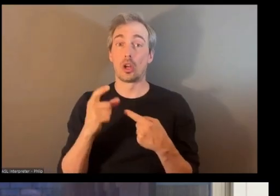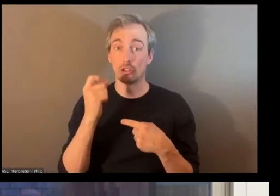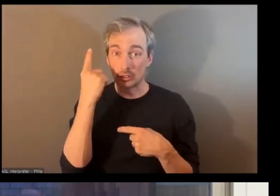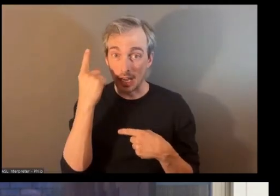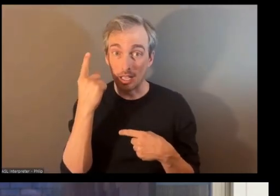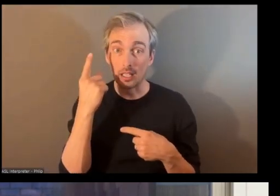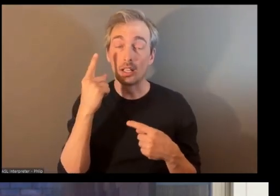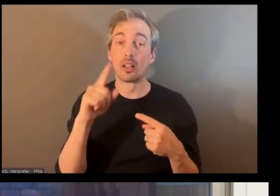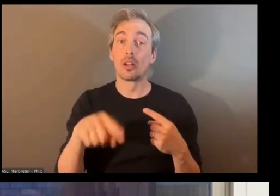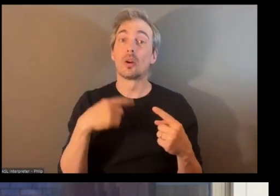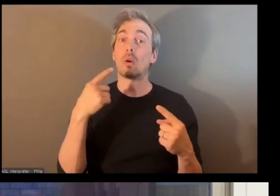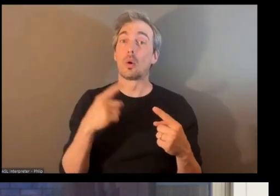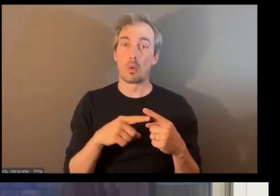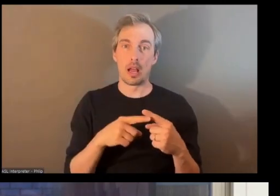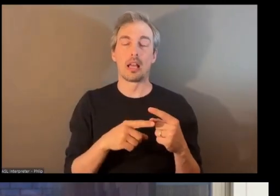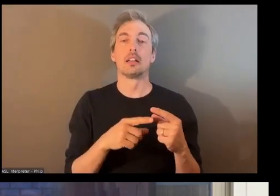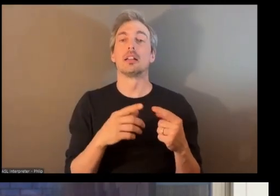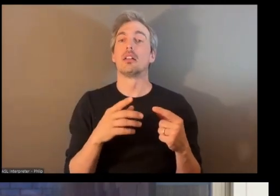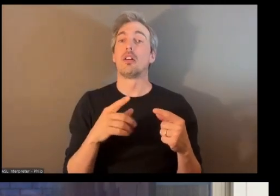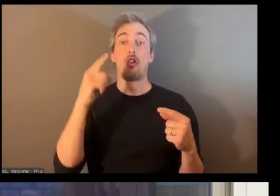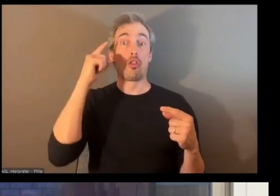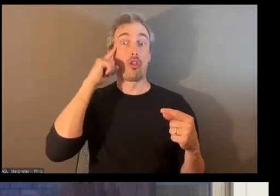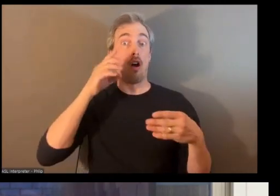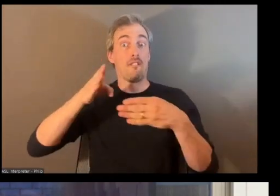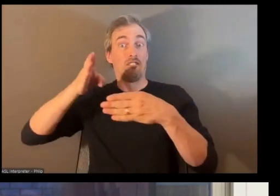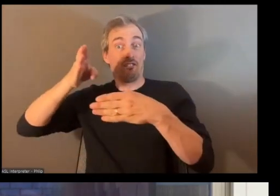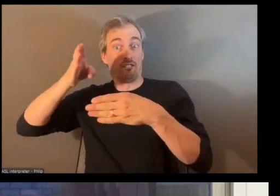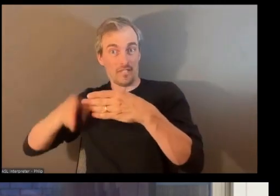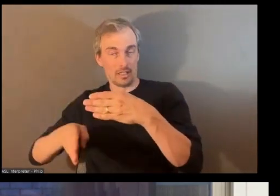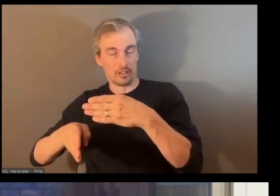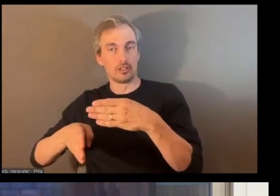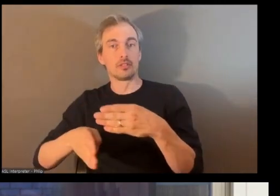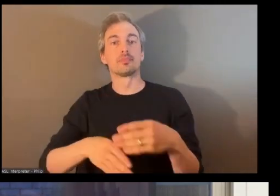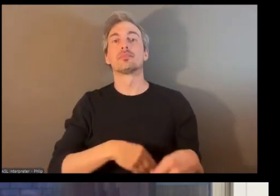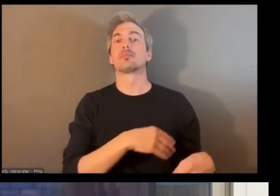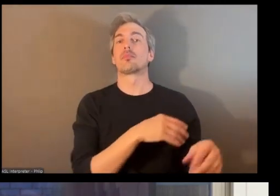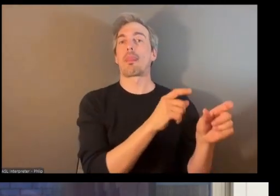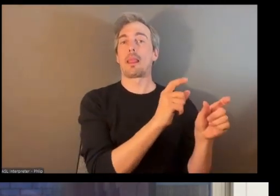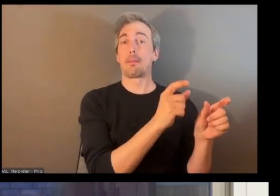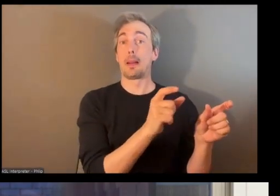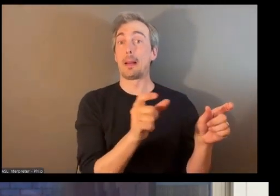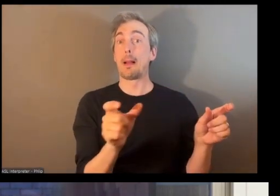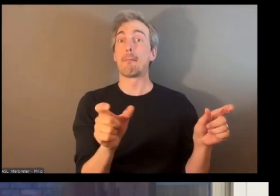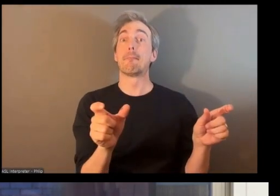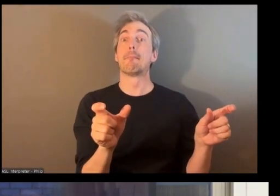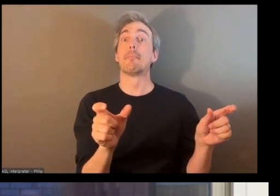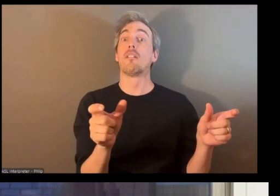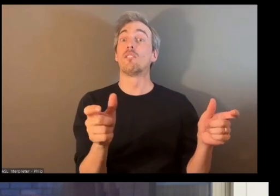And then after the thought is finished, you can take some time to process it. Right?